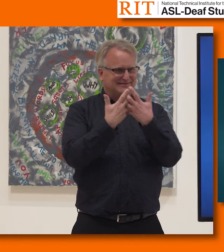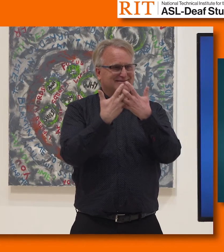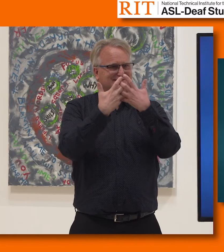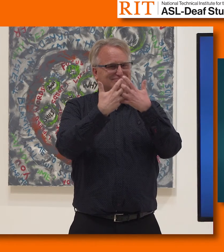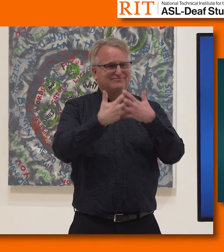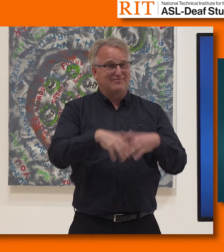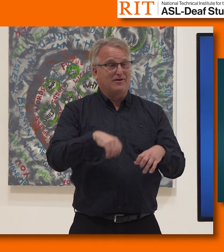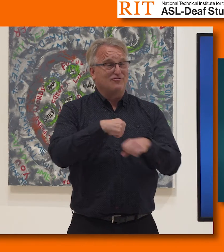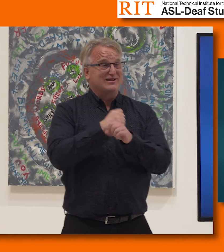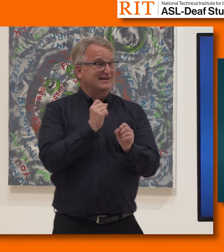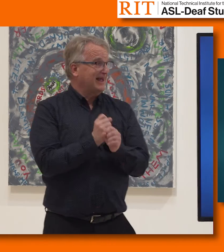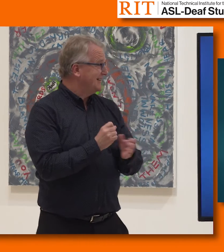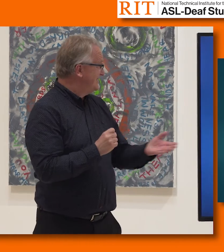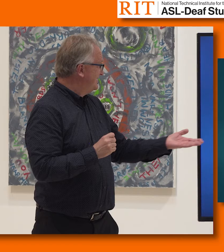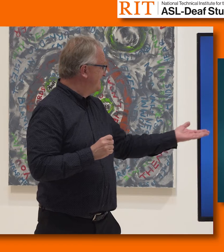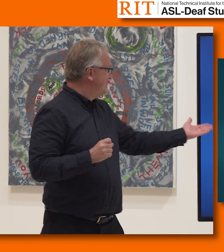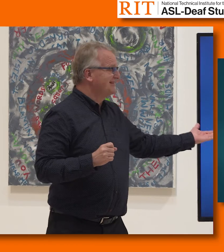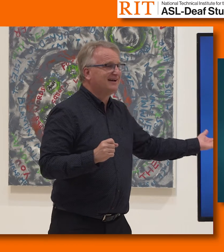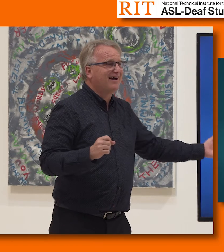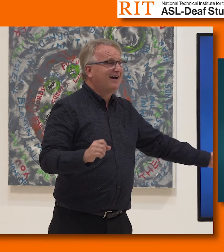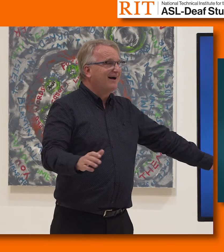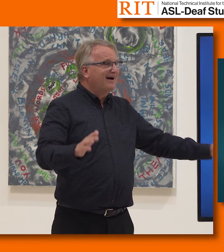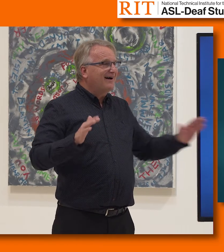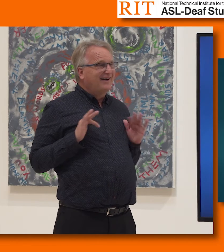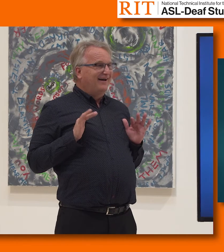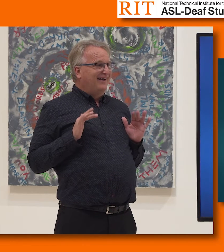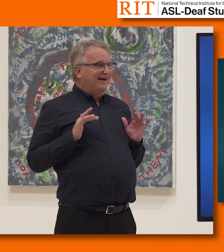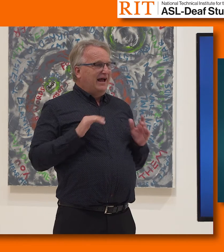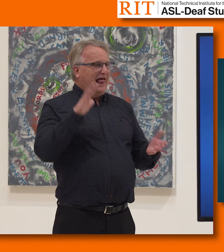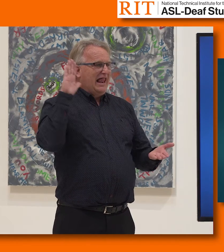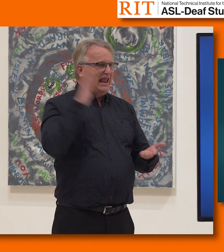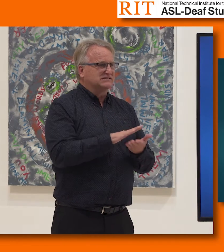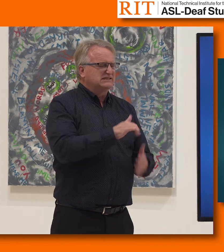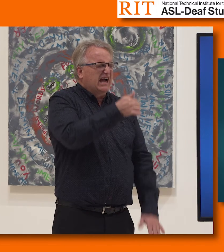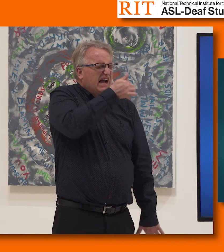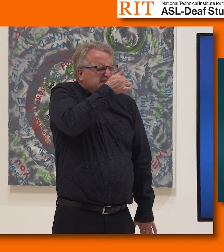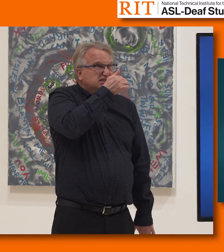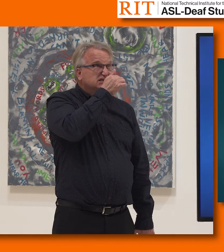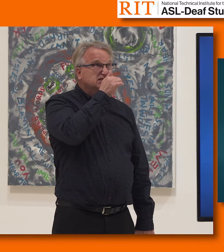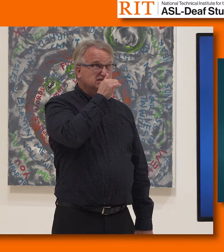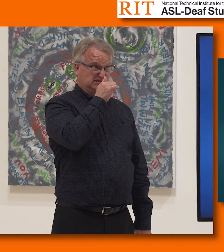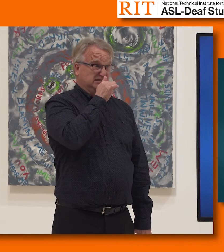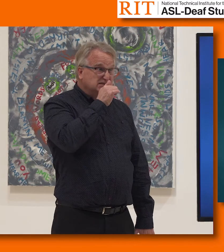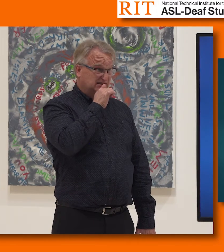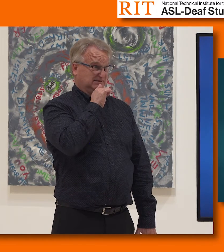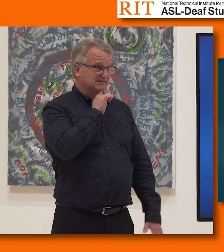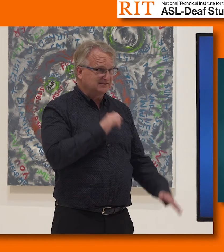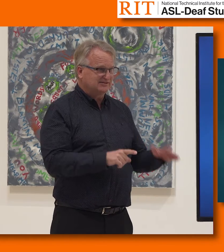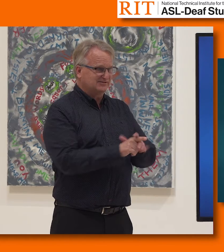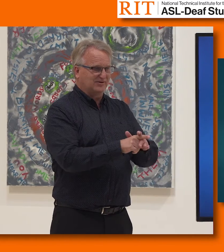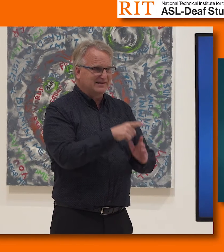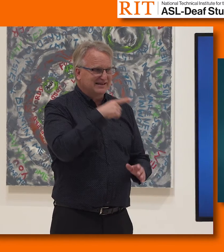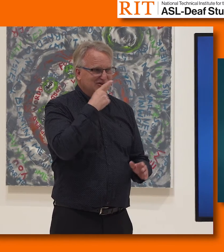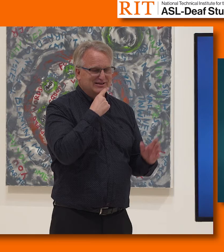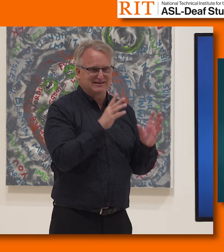a better experience for everyone. Let's stop enduring what doesn't work for us as Deaf people and interpreters.